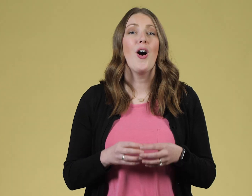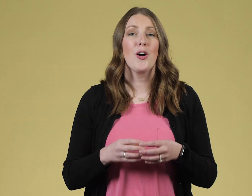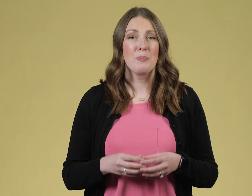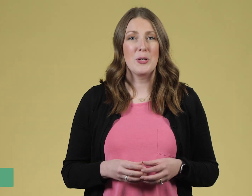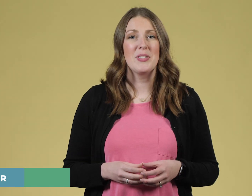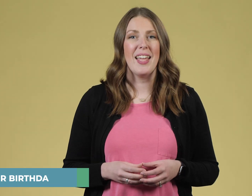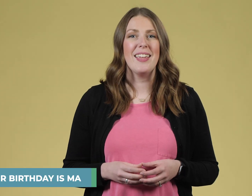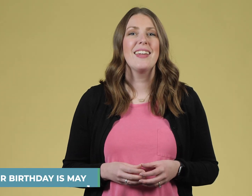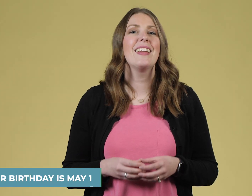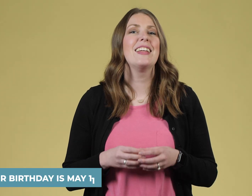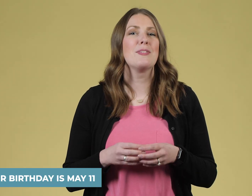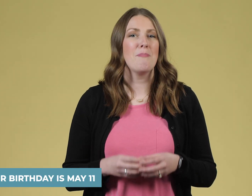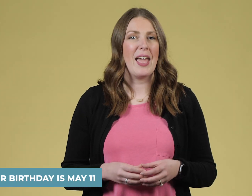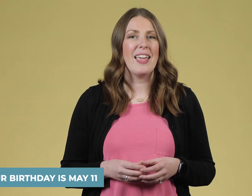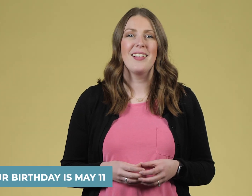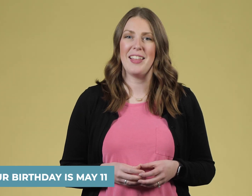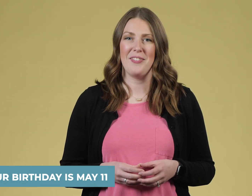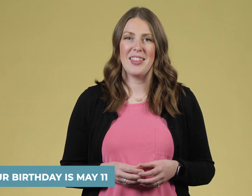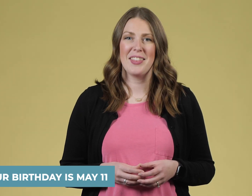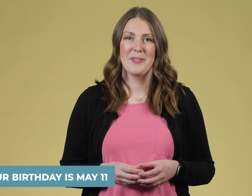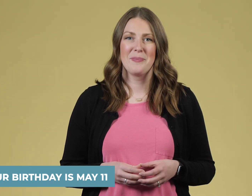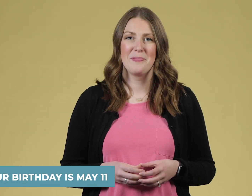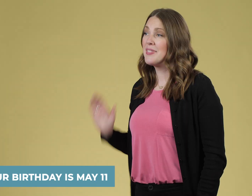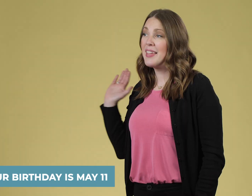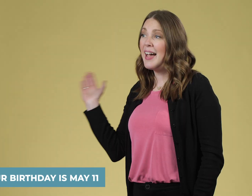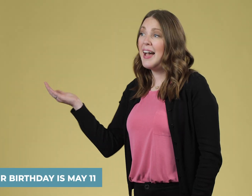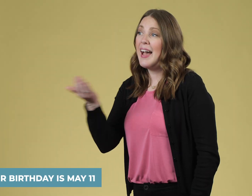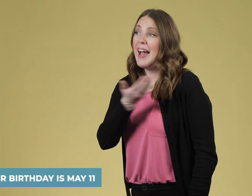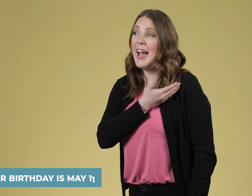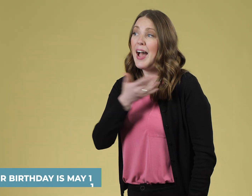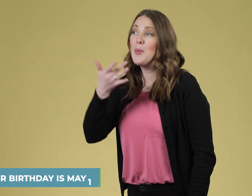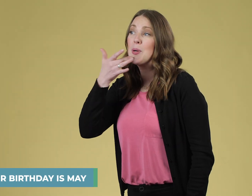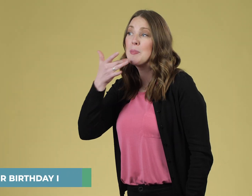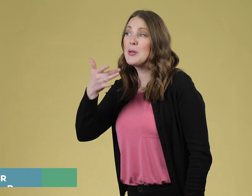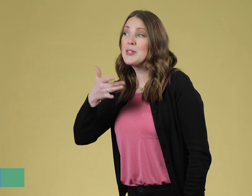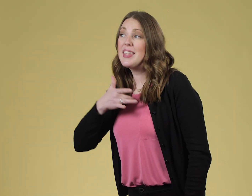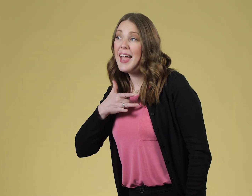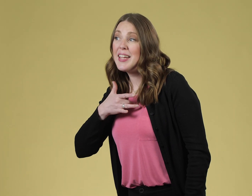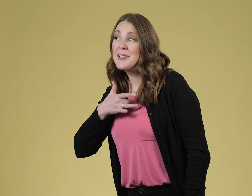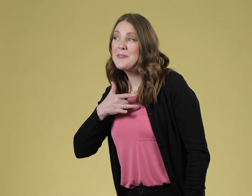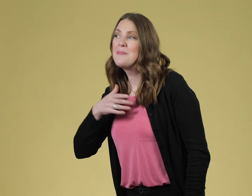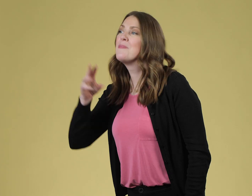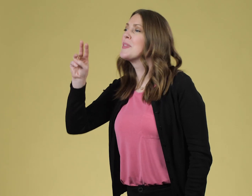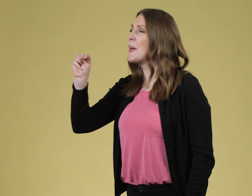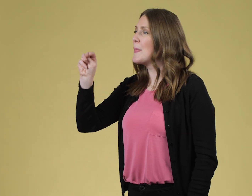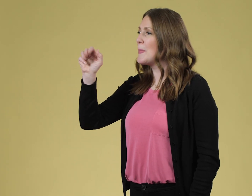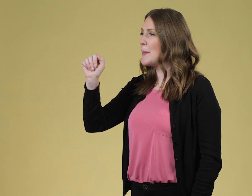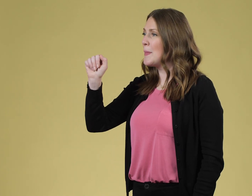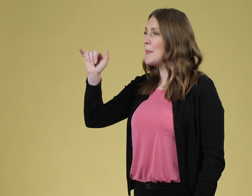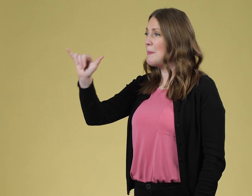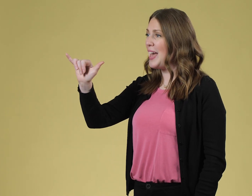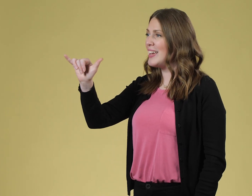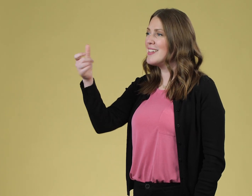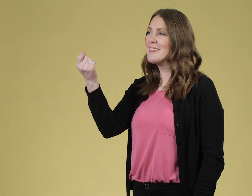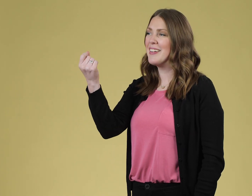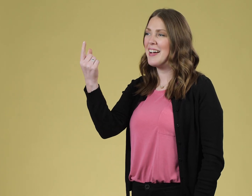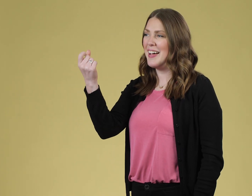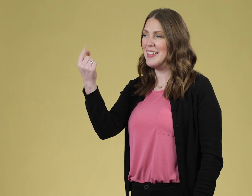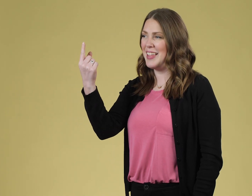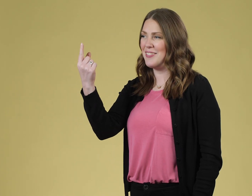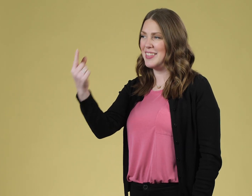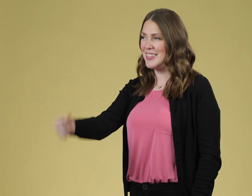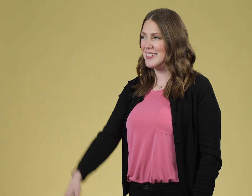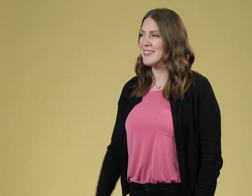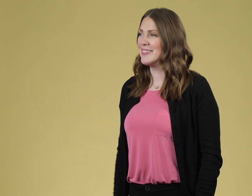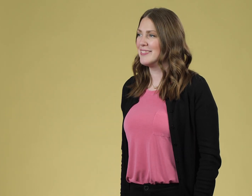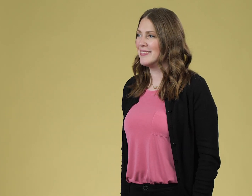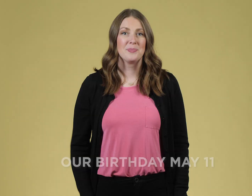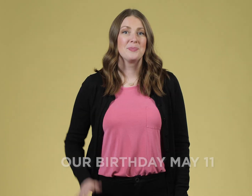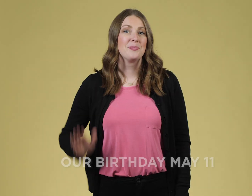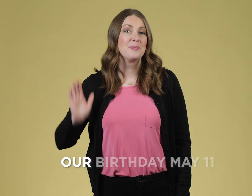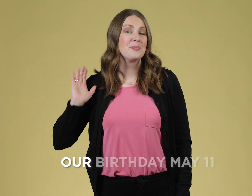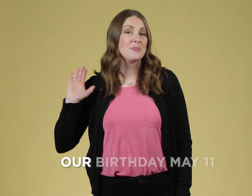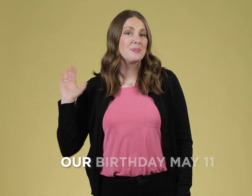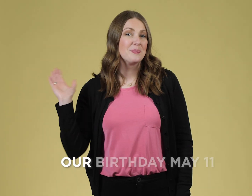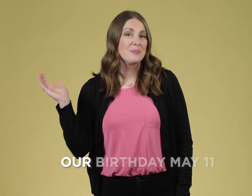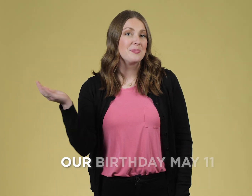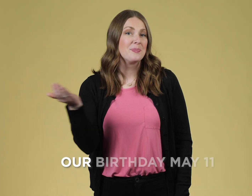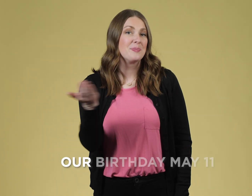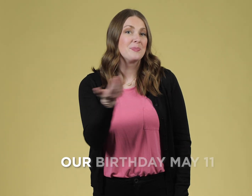'Our birthday is May 11th. 'Our birthday May 11th.'